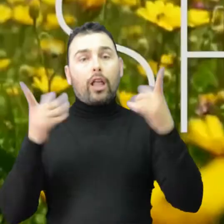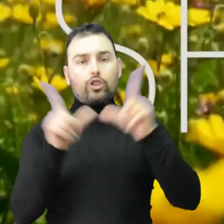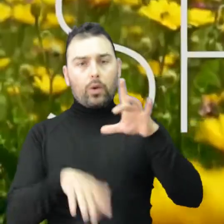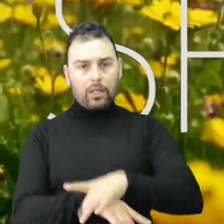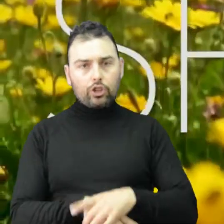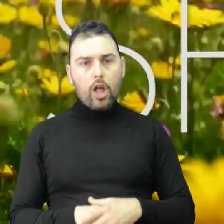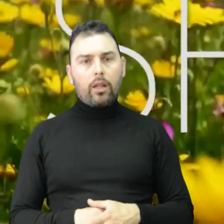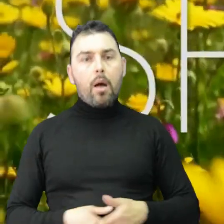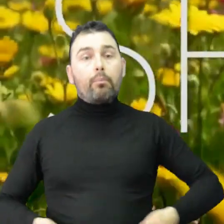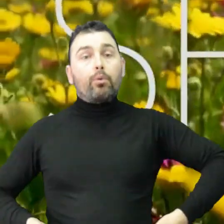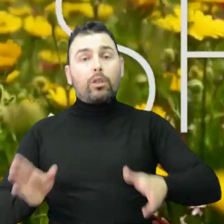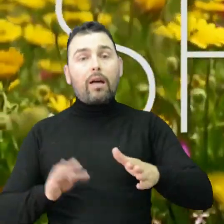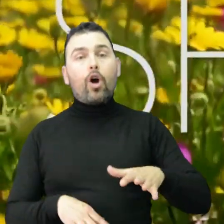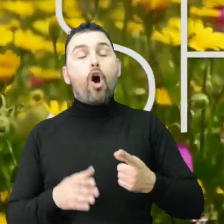the journey is the joy.